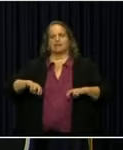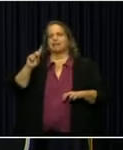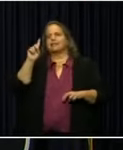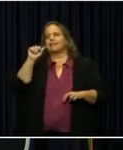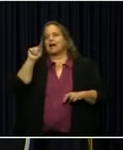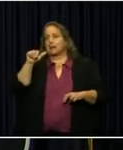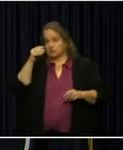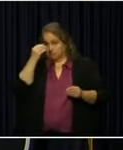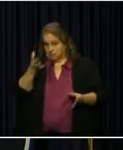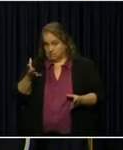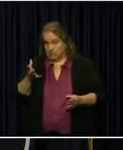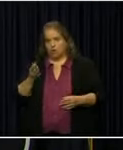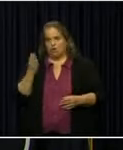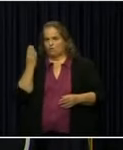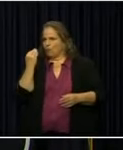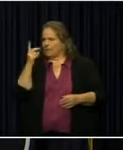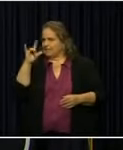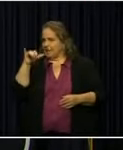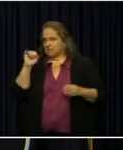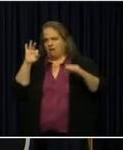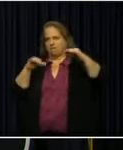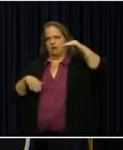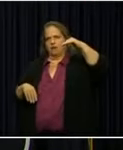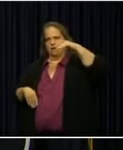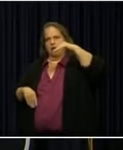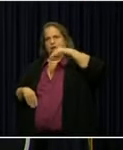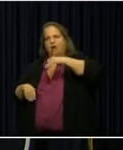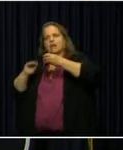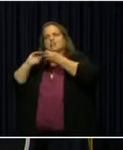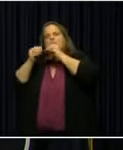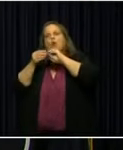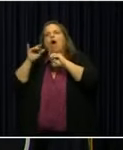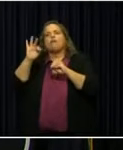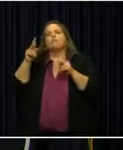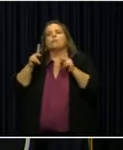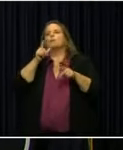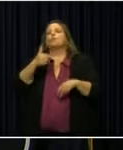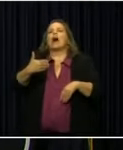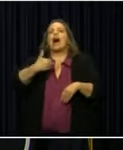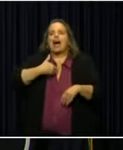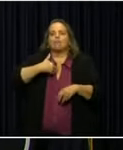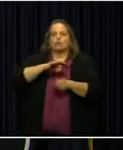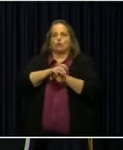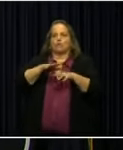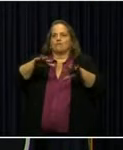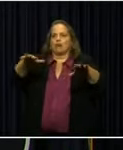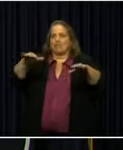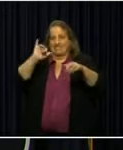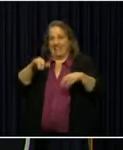AT A LITTLE BIT OF A DISADVANTAGE. WE DON'T HAVE A MAJOR NATIONAL LAB IN OUR BACKYARD.